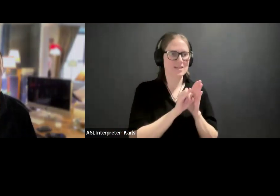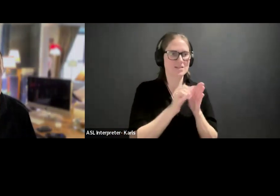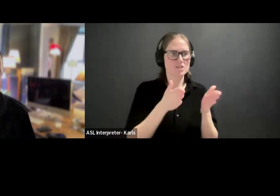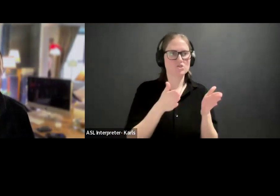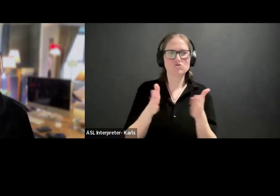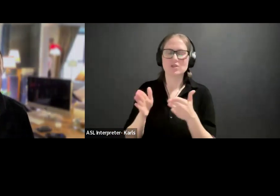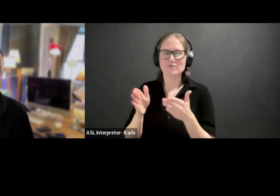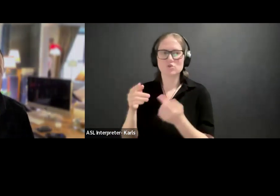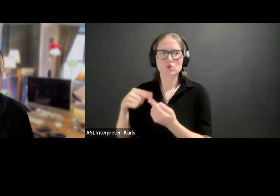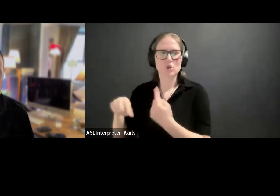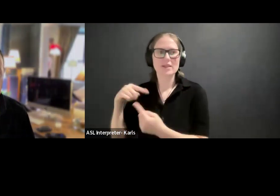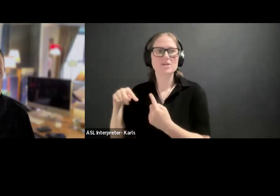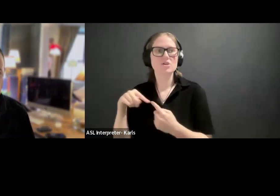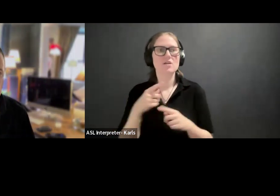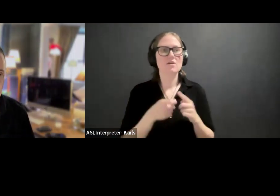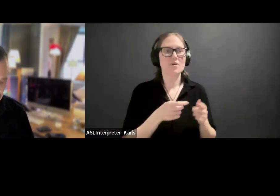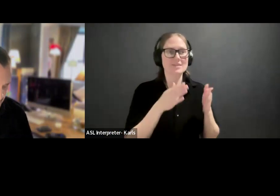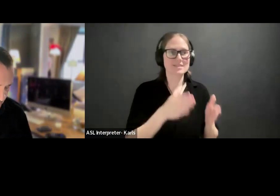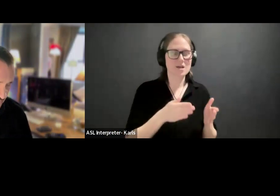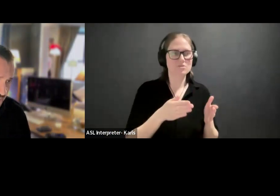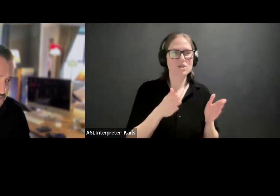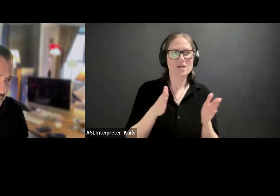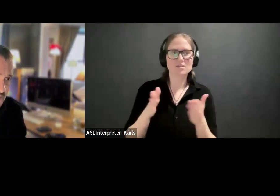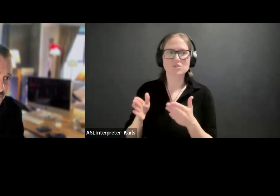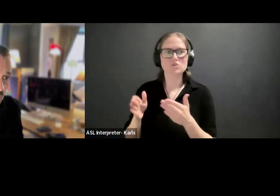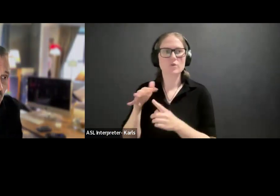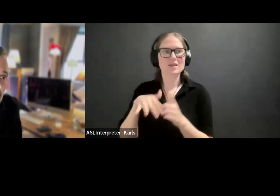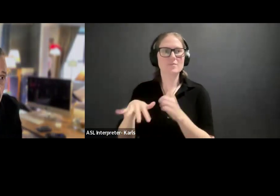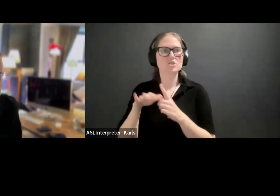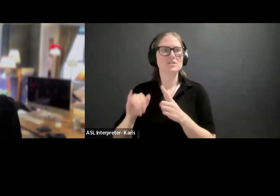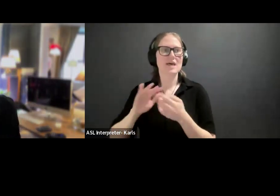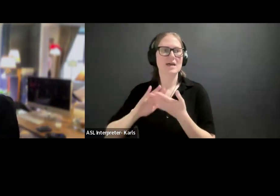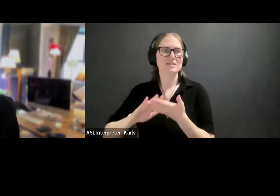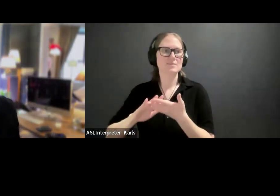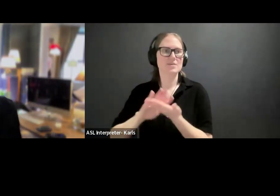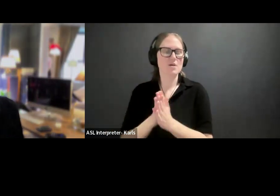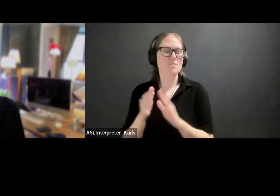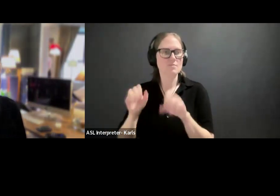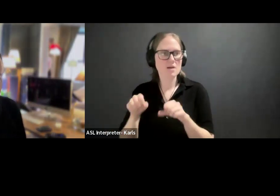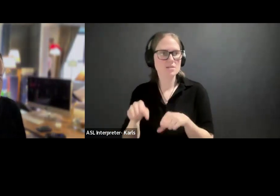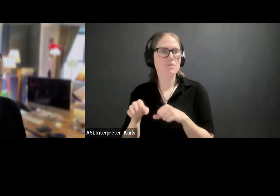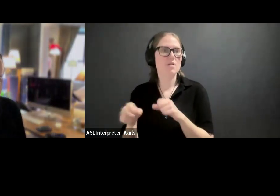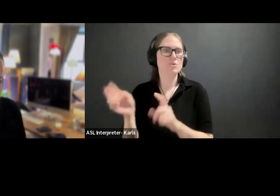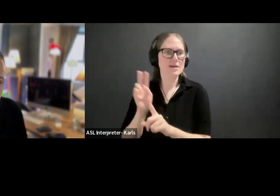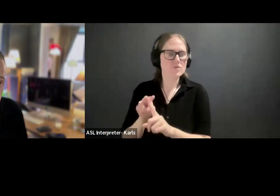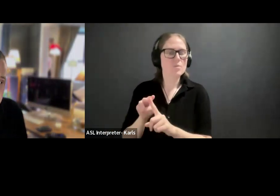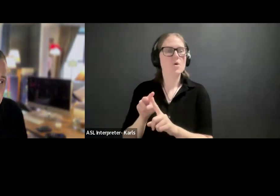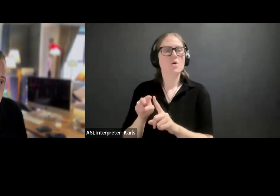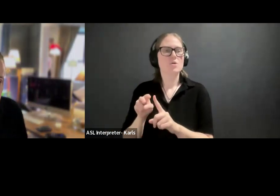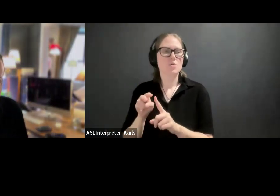from subjects to the conditions under which intimacy becomes possible. Perceptible, or simply lived.